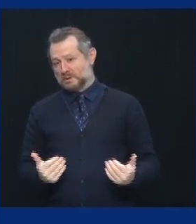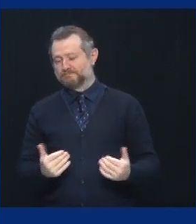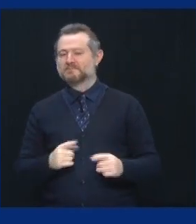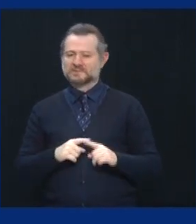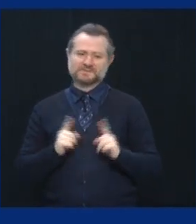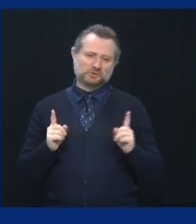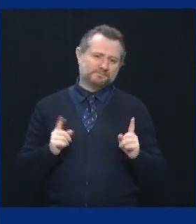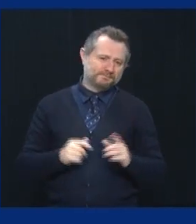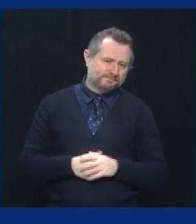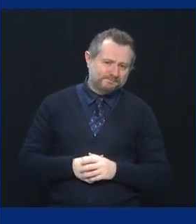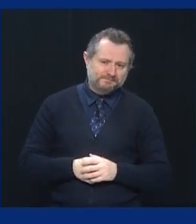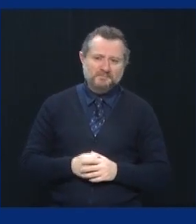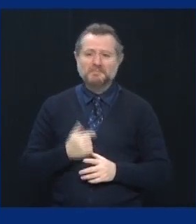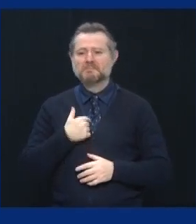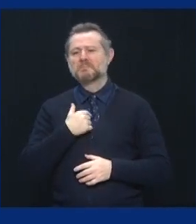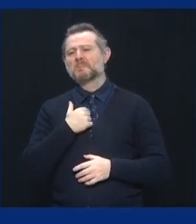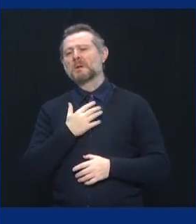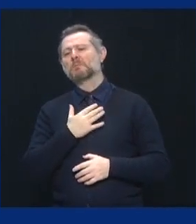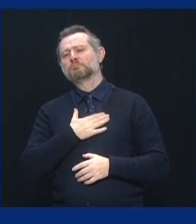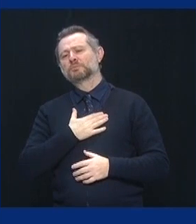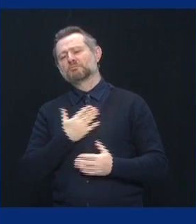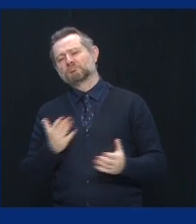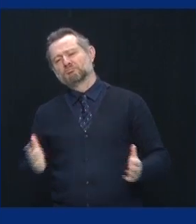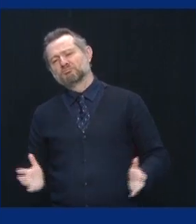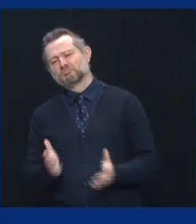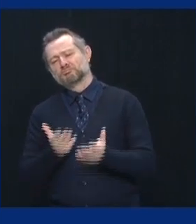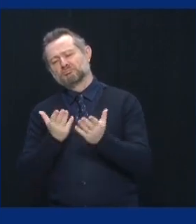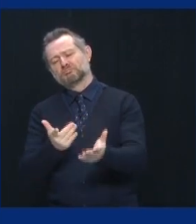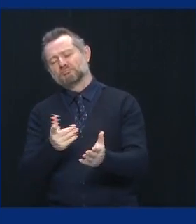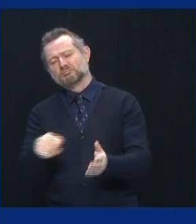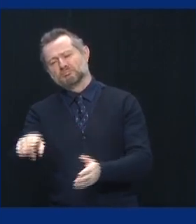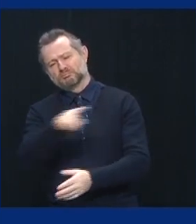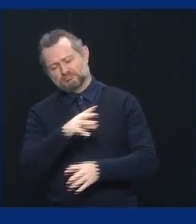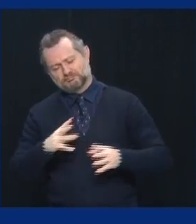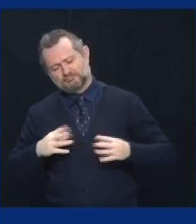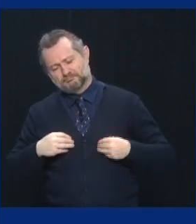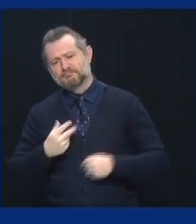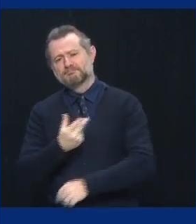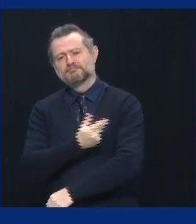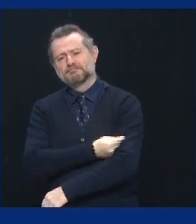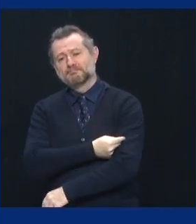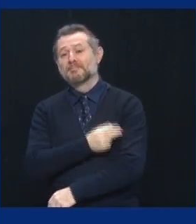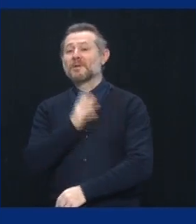EXPERIMENT, YOU CANNOT EXPLAIN APOLOGIES. BUT THAT IS NOT THE CASE WITH